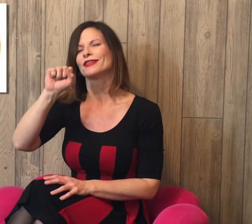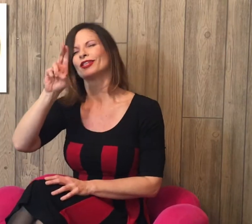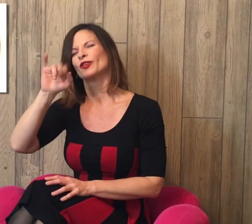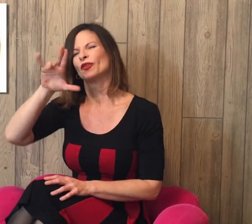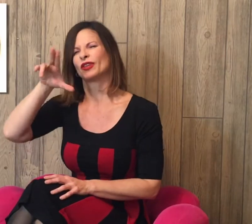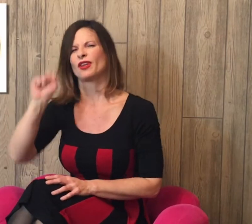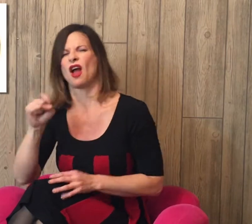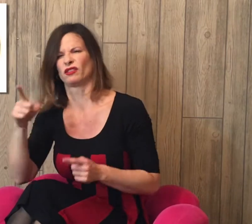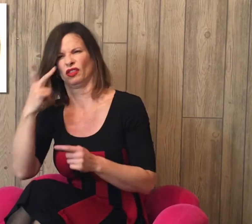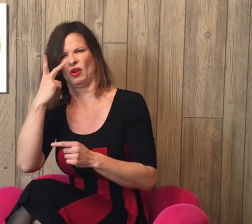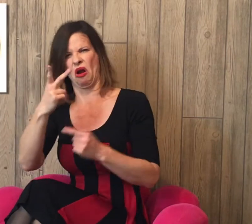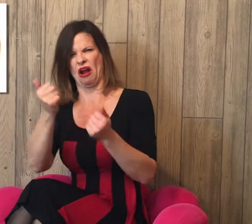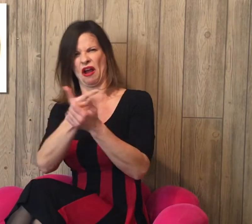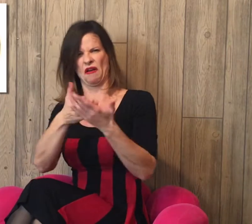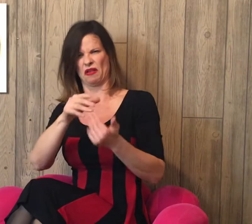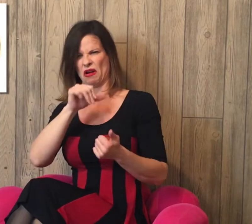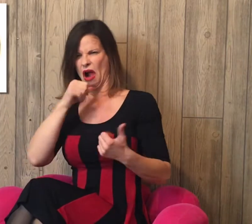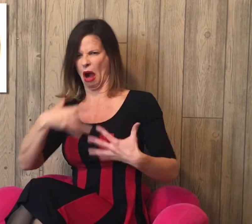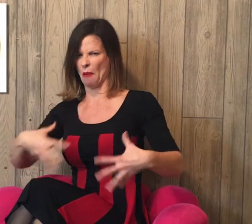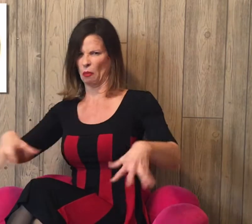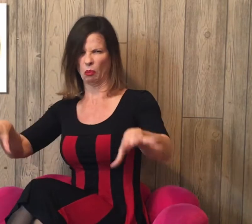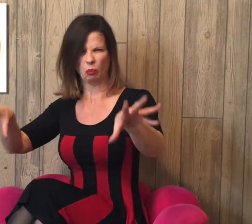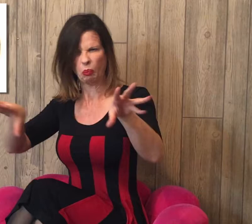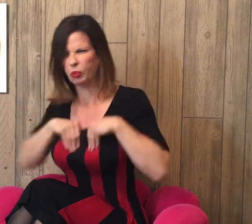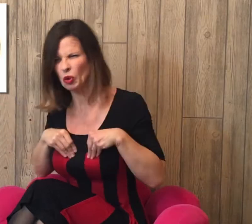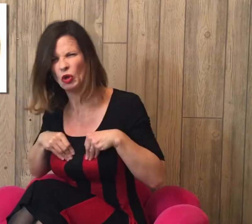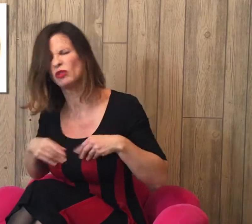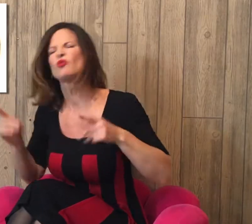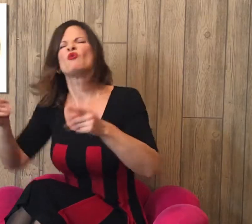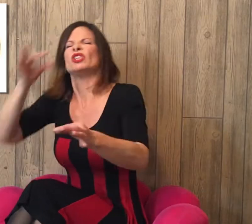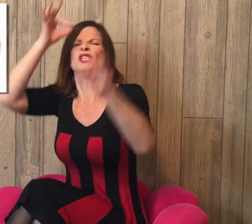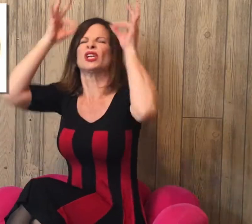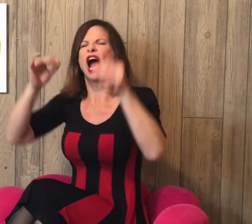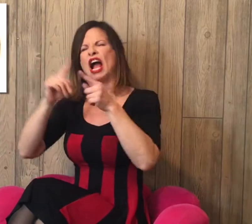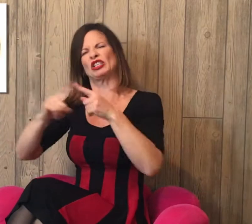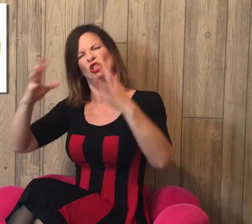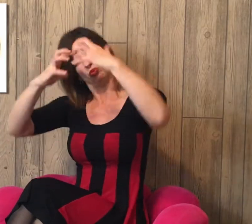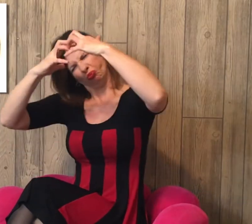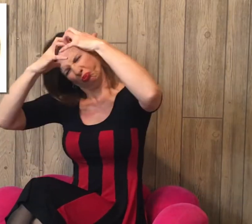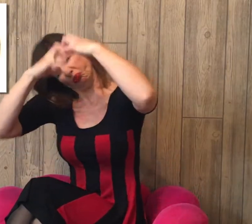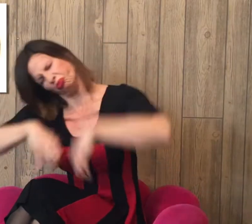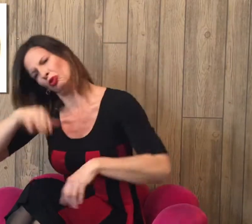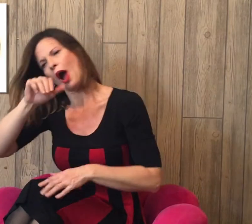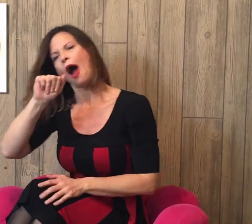treated inhumanely and how long it continued until Pope Gelasius caught